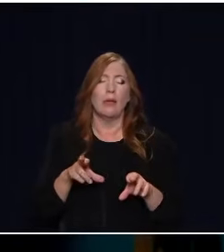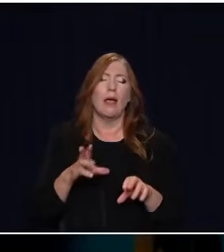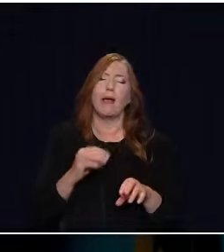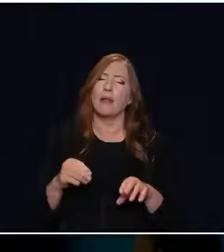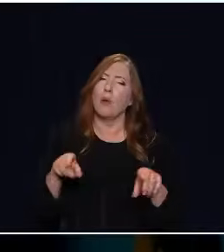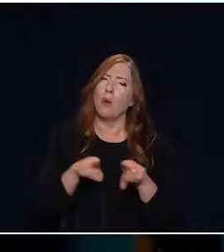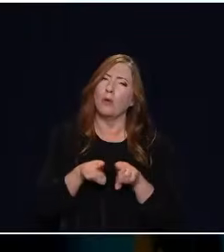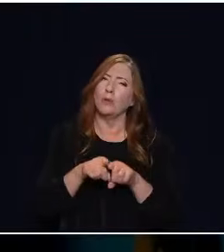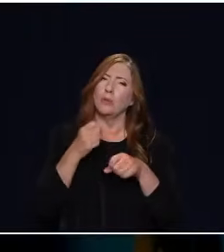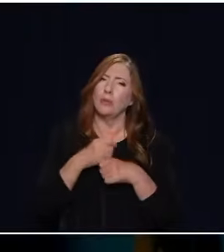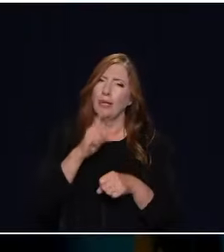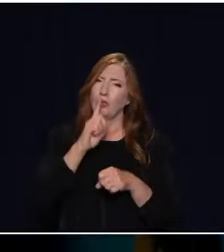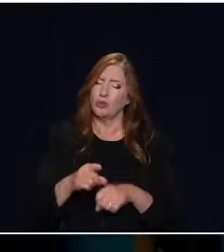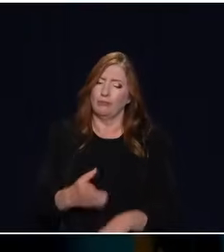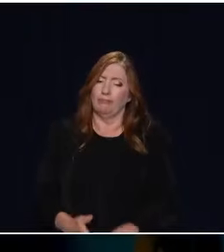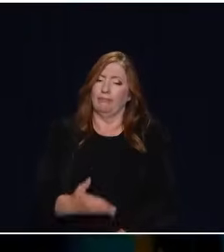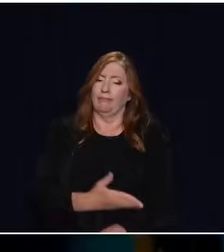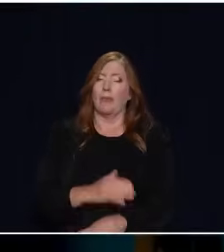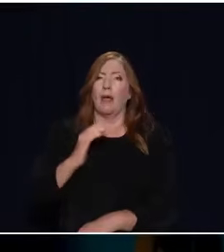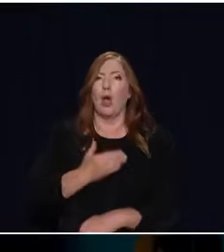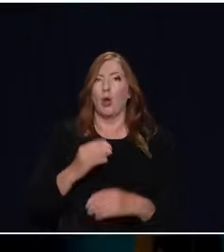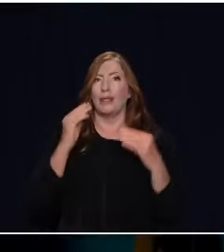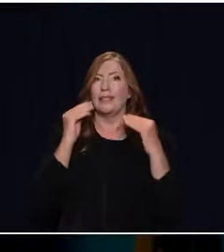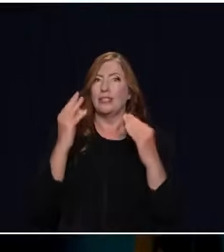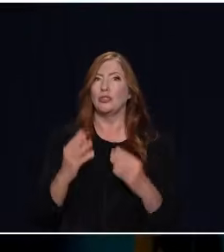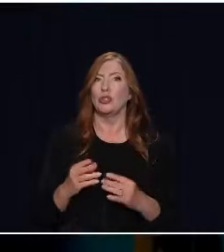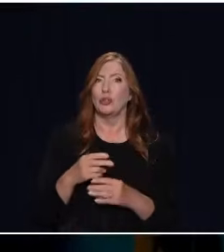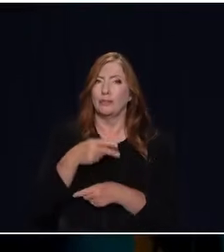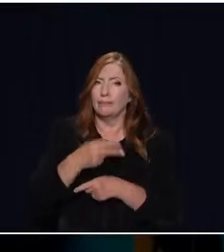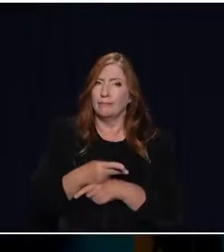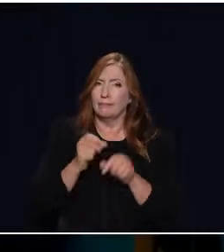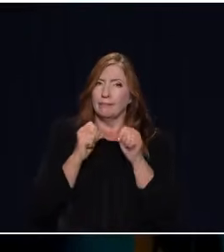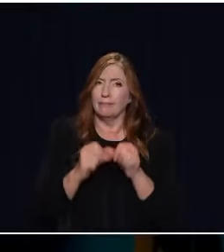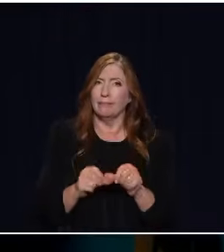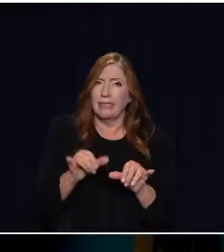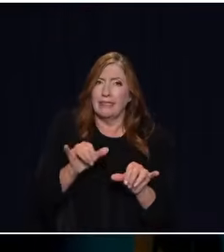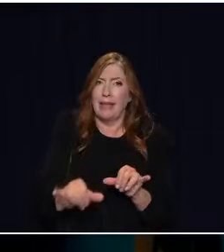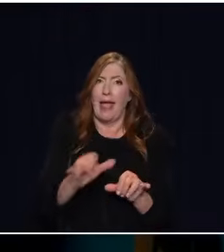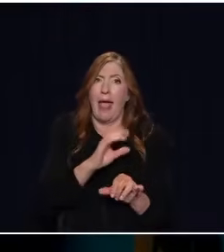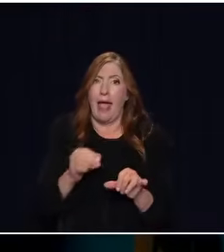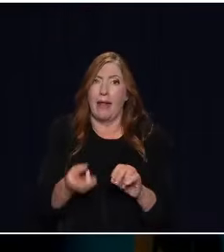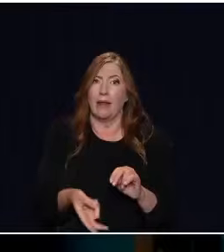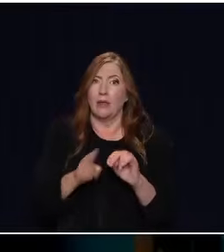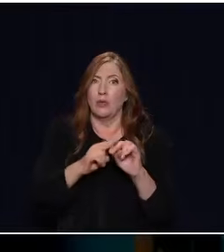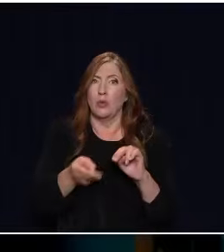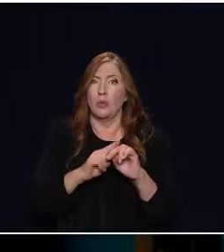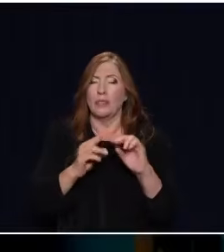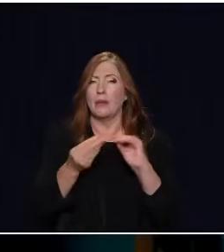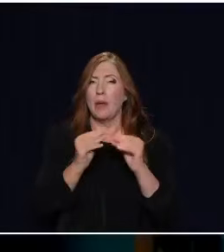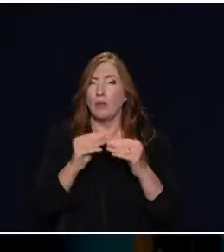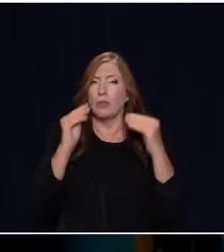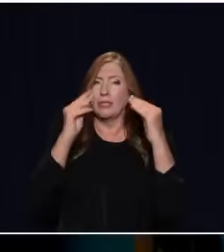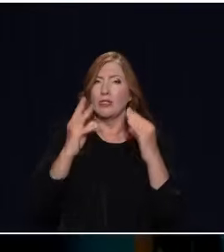TEACHERS, BUILDING PROFESSIONAL DEVELOPMENT THROUGH THE DEPARTMENT OF EDUCATION TO GET THE RESOURCES THEY NEED IN THE CLASSROOM. ALSO BEING ABLE TO FURTHER